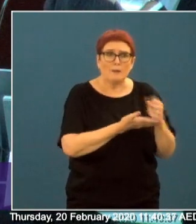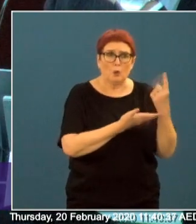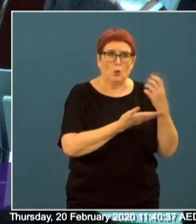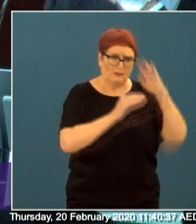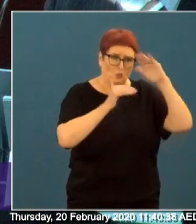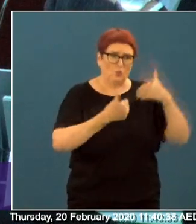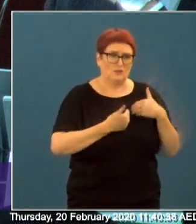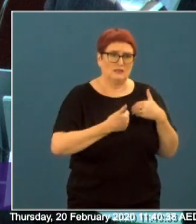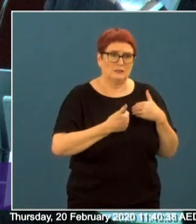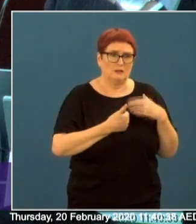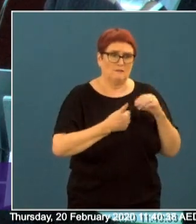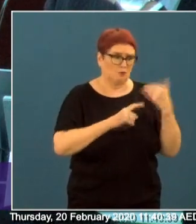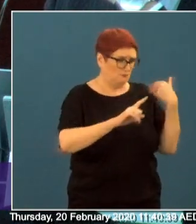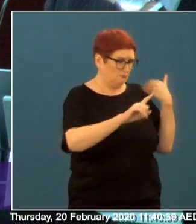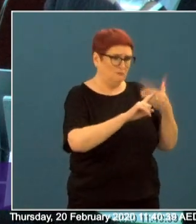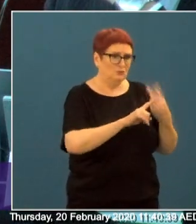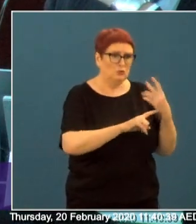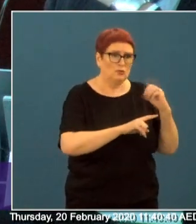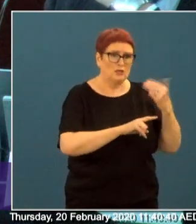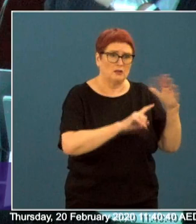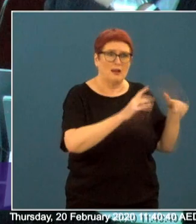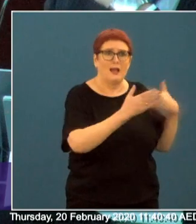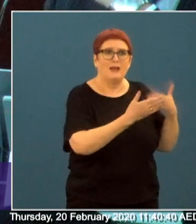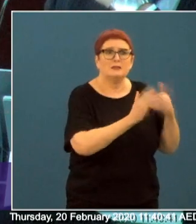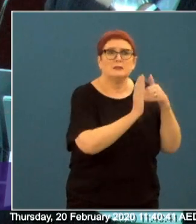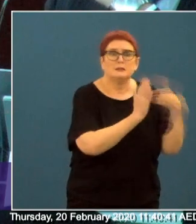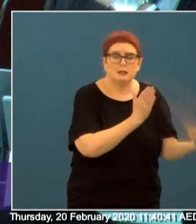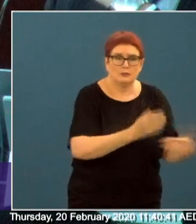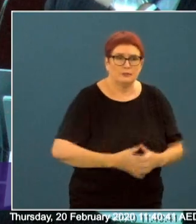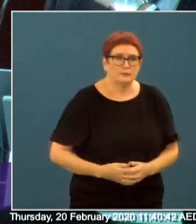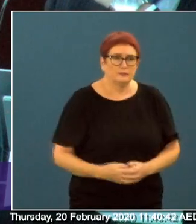since 2009, is it the case that recent research has identified